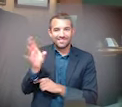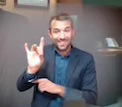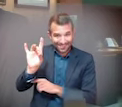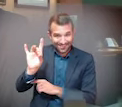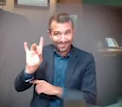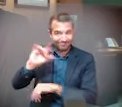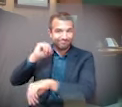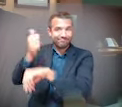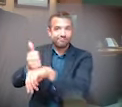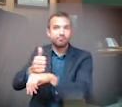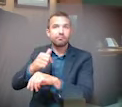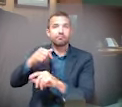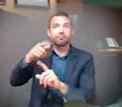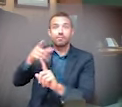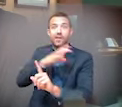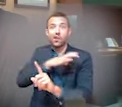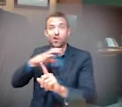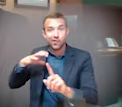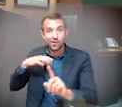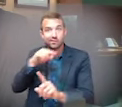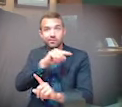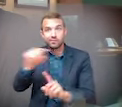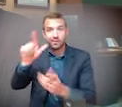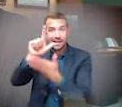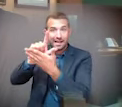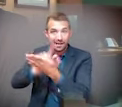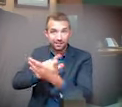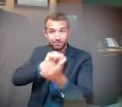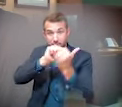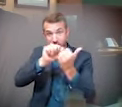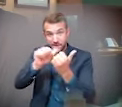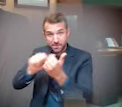of laws to ensure people with disabilities could access federal buildings